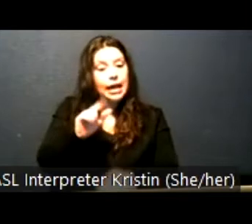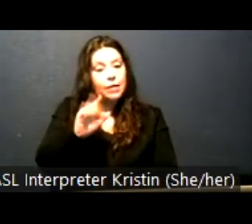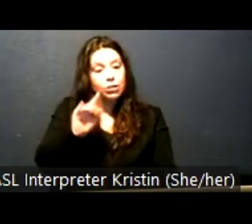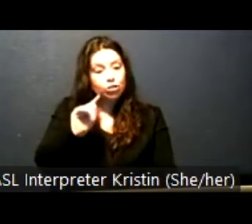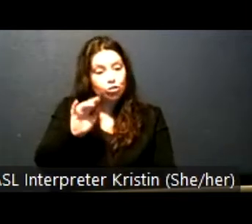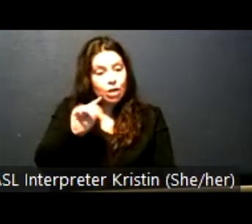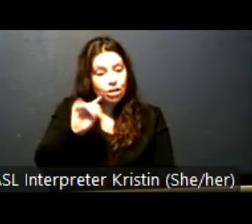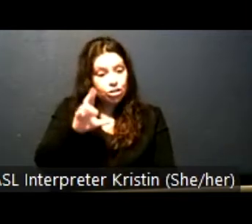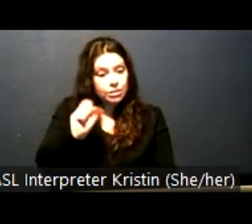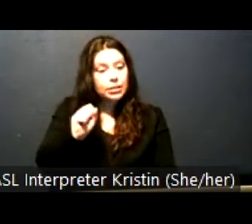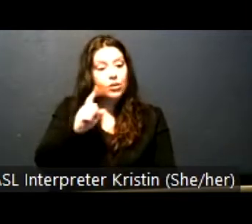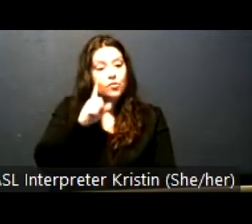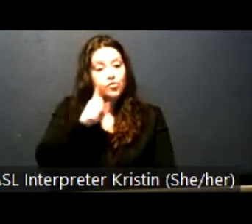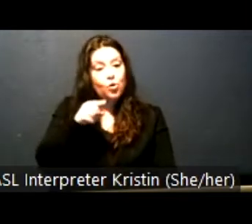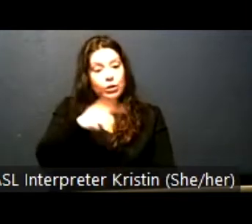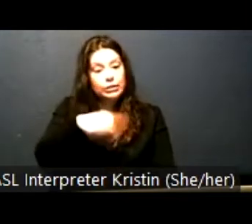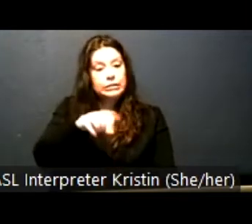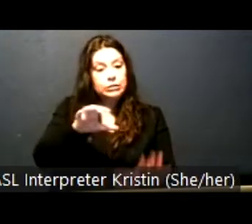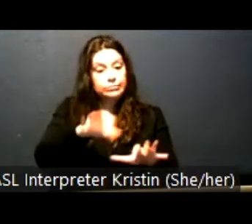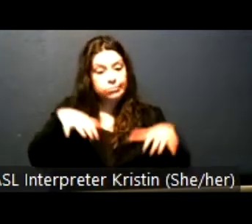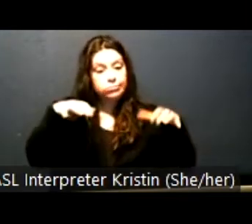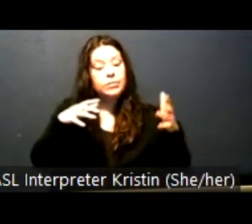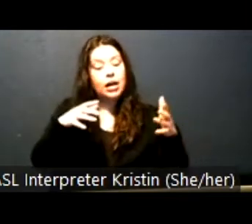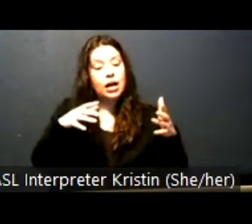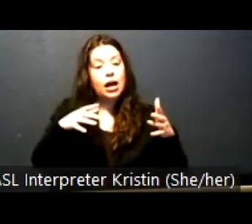and this is the general assembly room in New York where everyone's wearing their